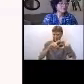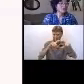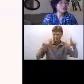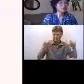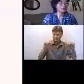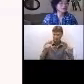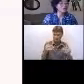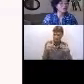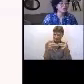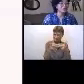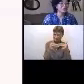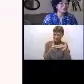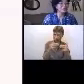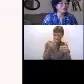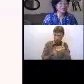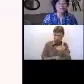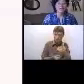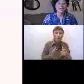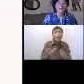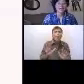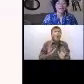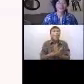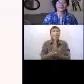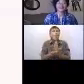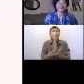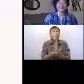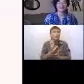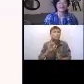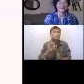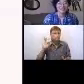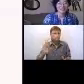Oh, looking at them. Thank you, folks who are coded and perceived